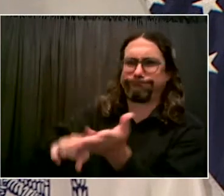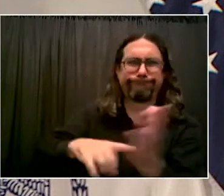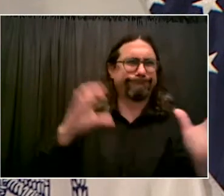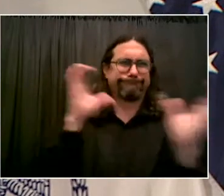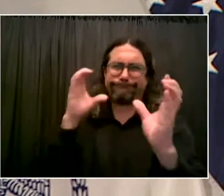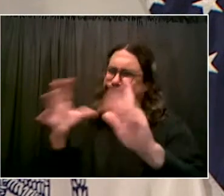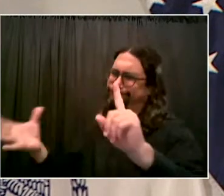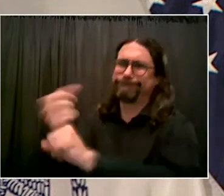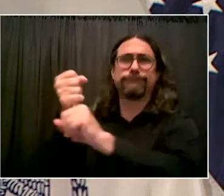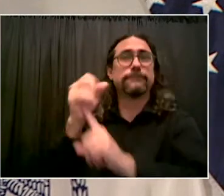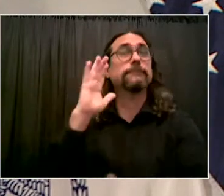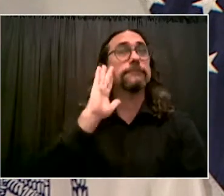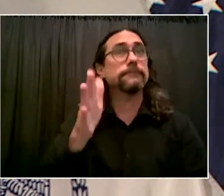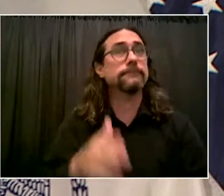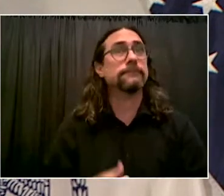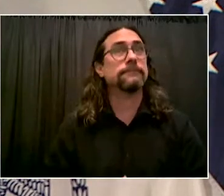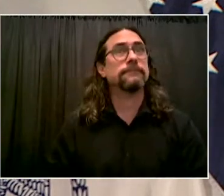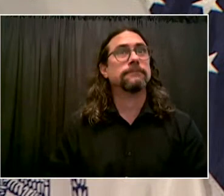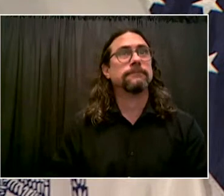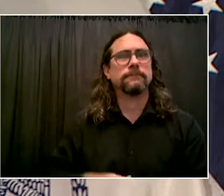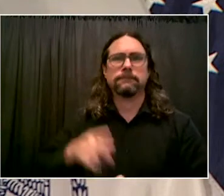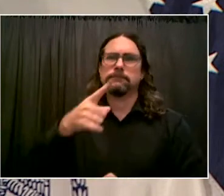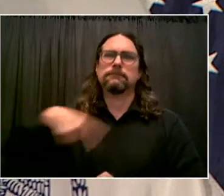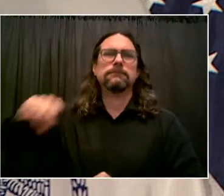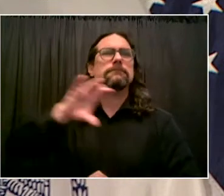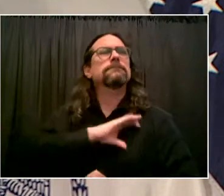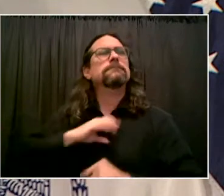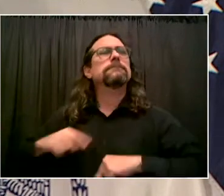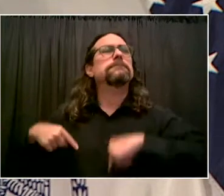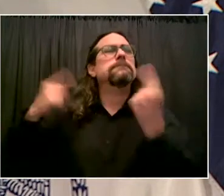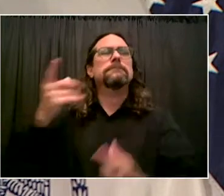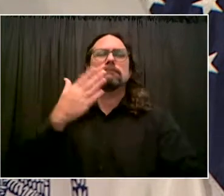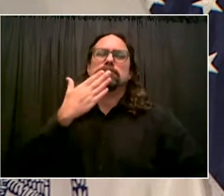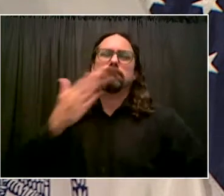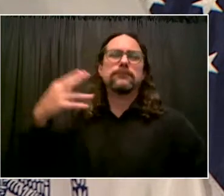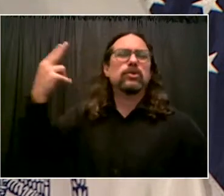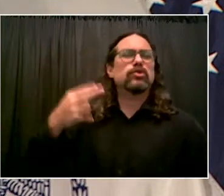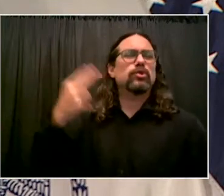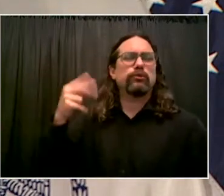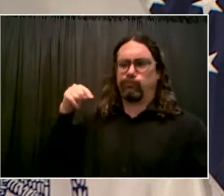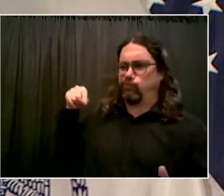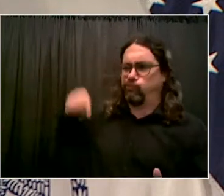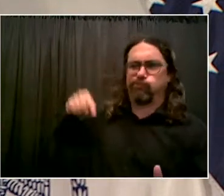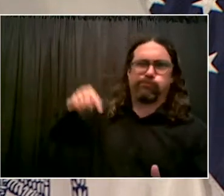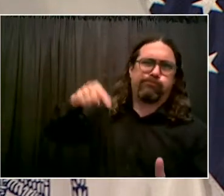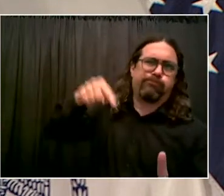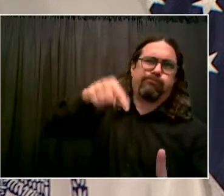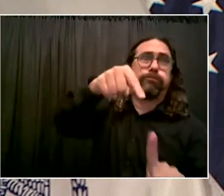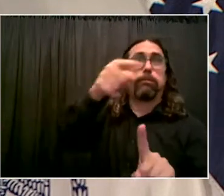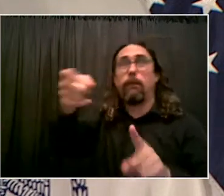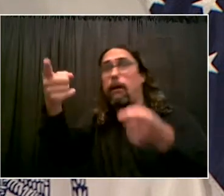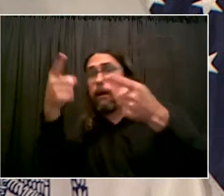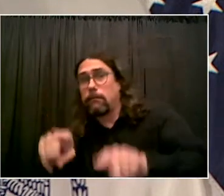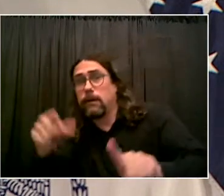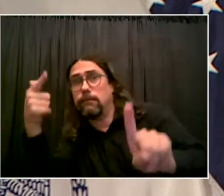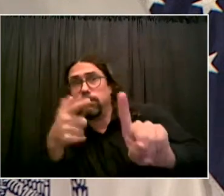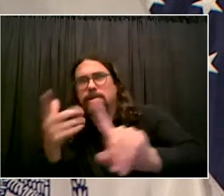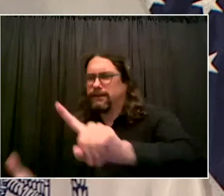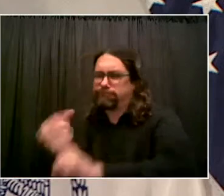PERSON INVOLV, ED THERE IS LITERALLY NO EXAMPLES IN ERECNTYE ARS WHERE THEY DON'T MIND THE PERSON AND ARREST THEM AND BRING THEM TO JUSTICE